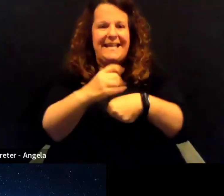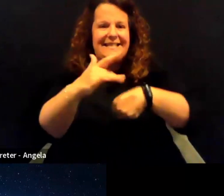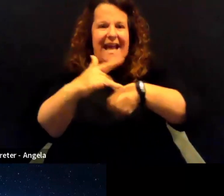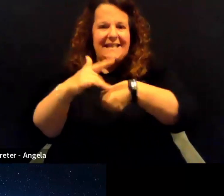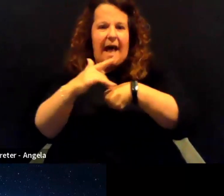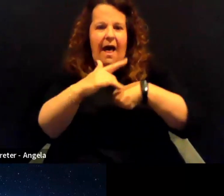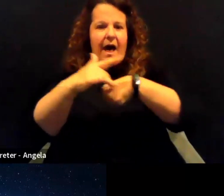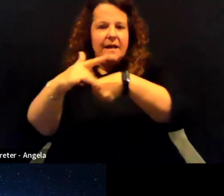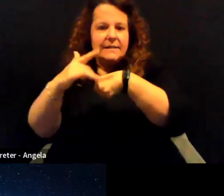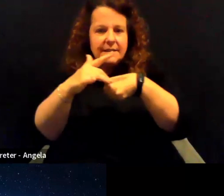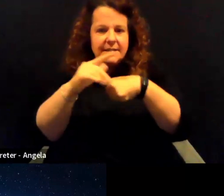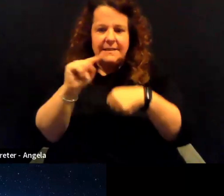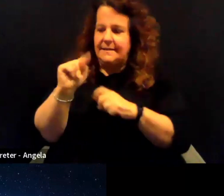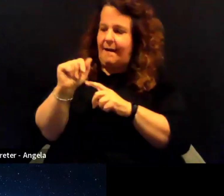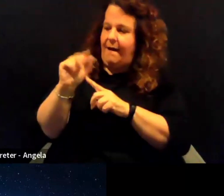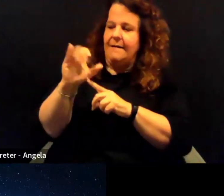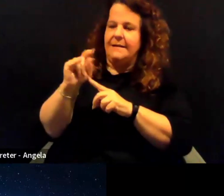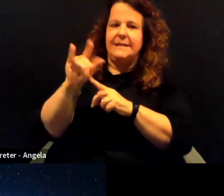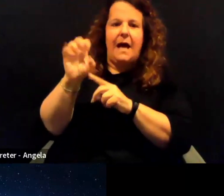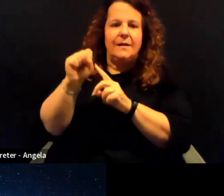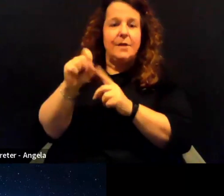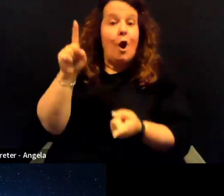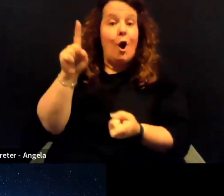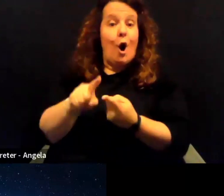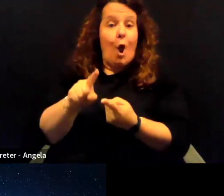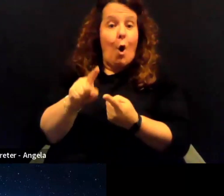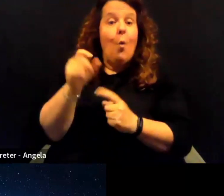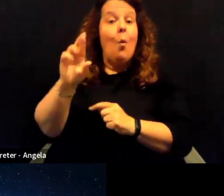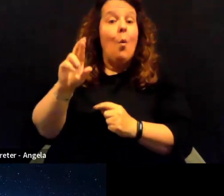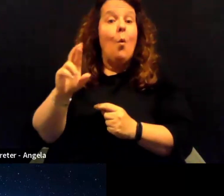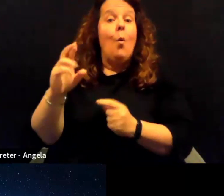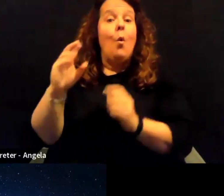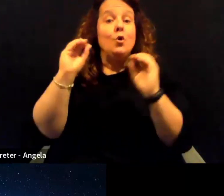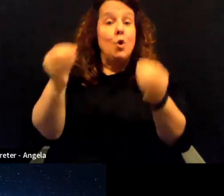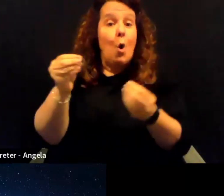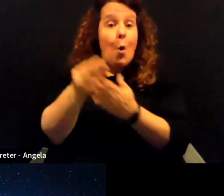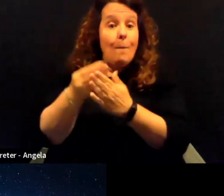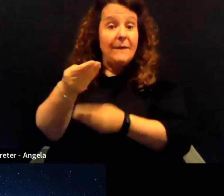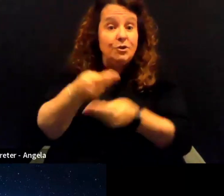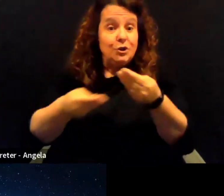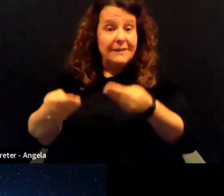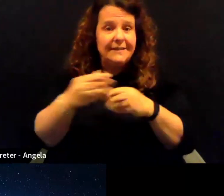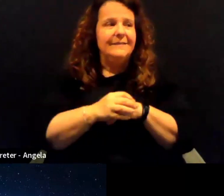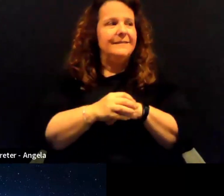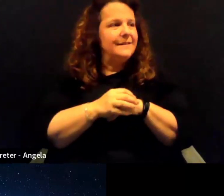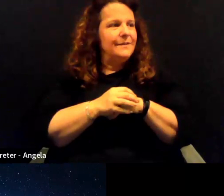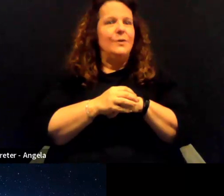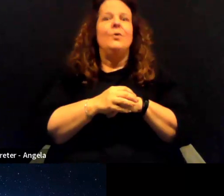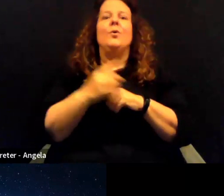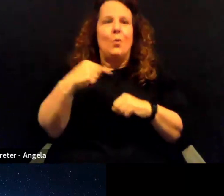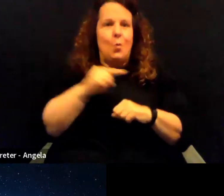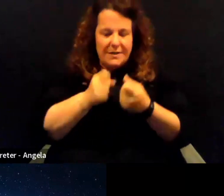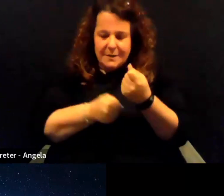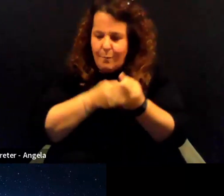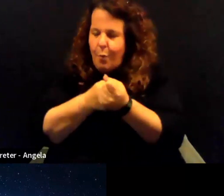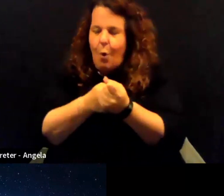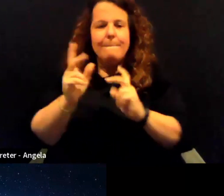We support students and families. We support adults who want to explore their world through spatial information, and we are